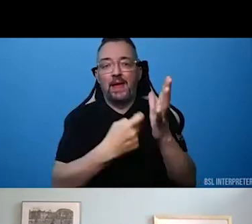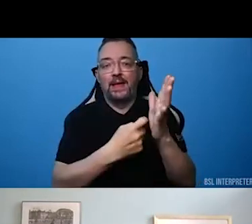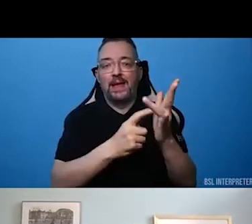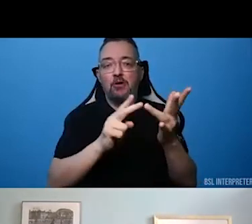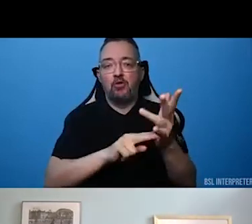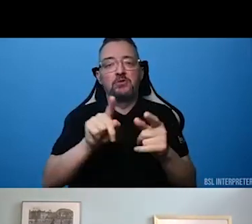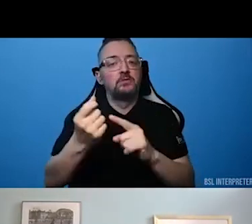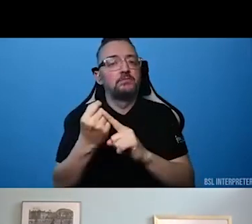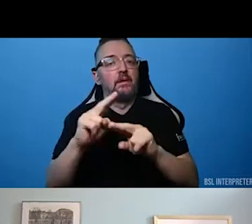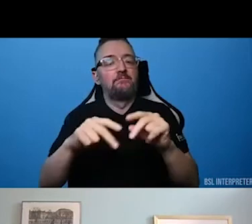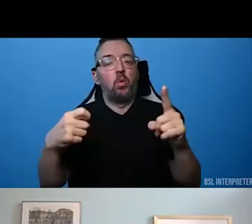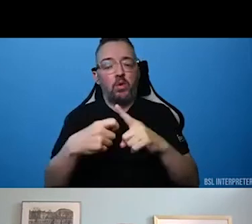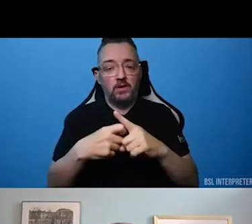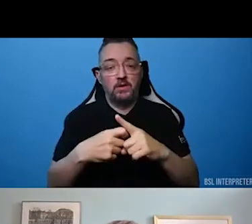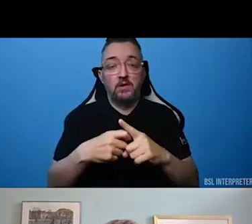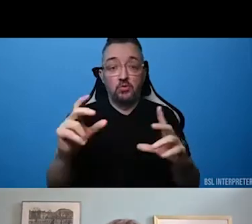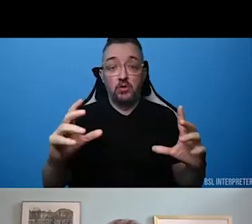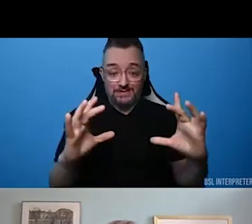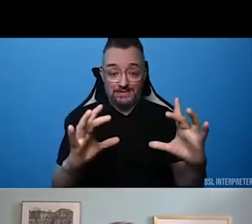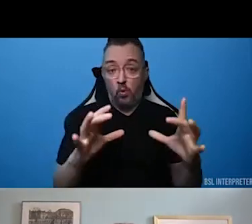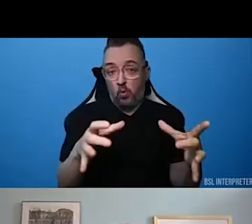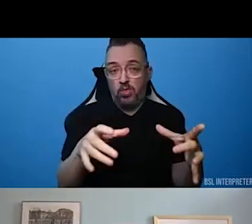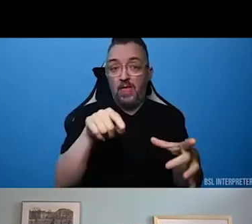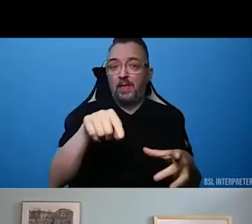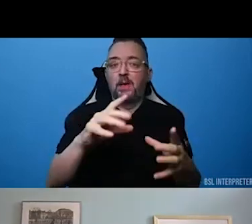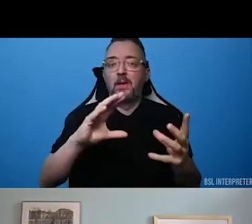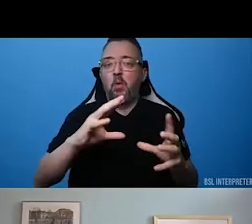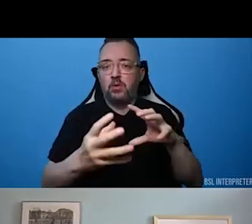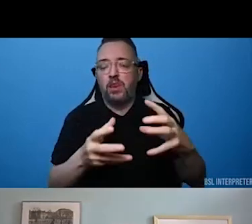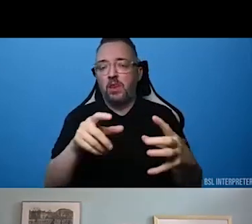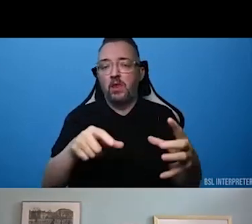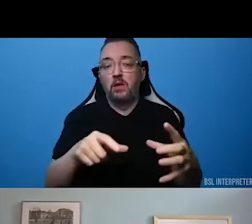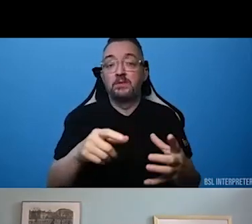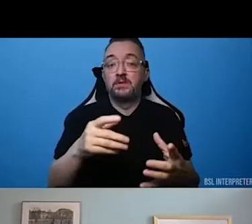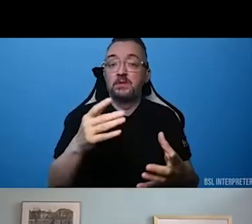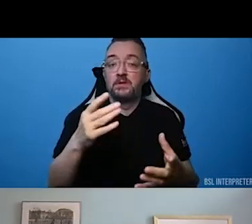So it's a dainty little object this model gun. But as Lisa Williams has pointed out